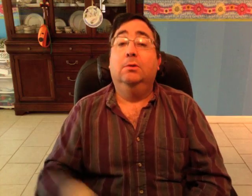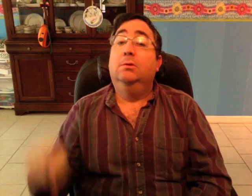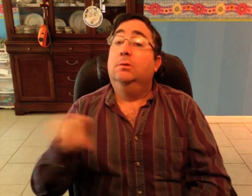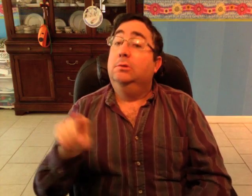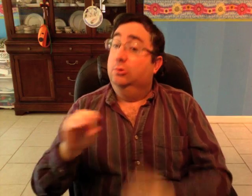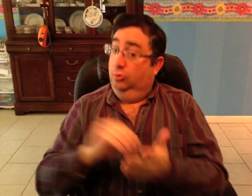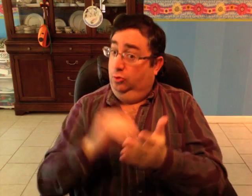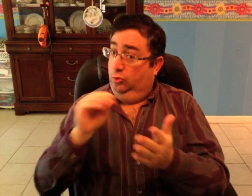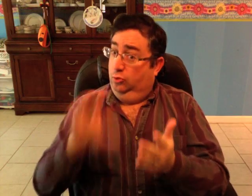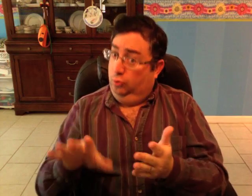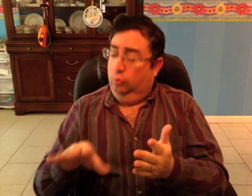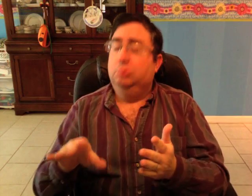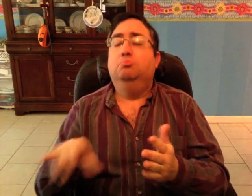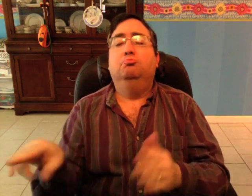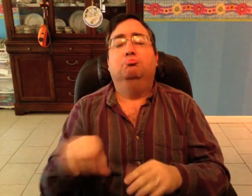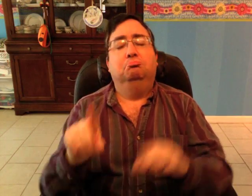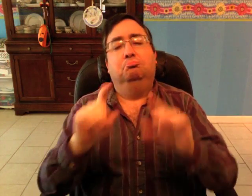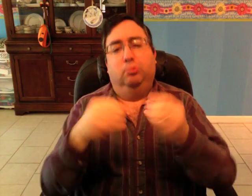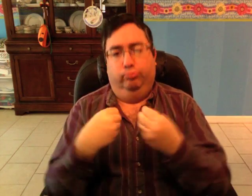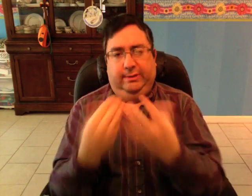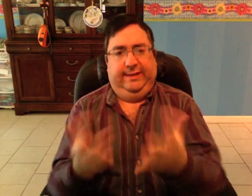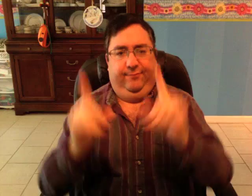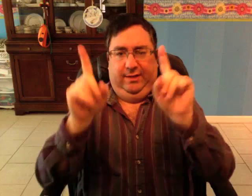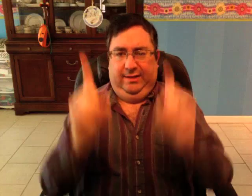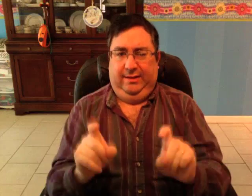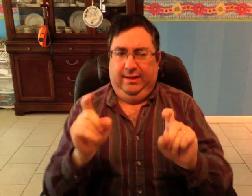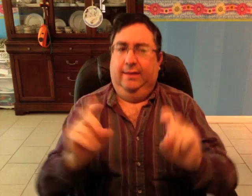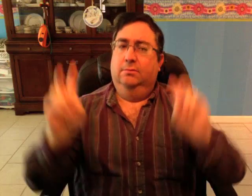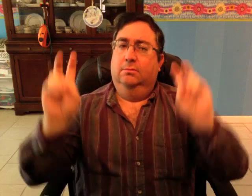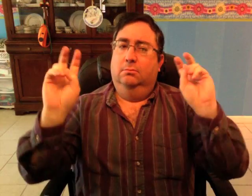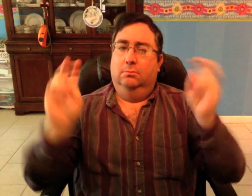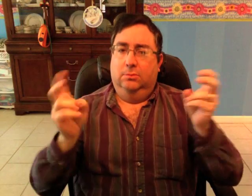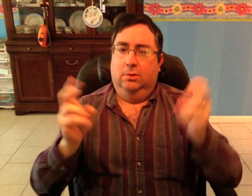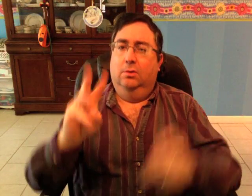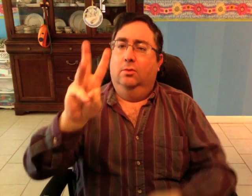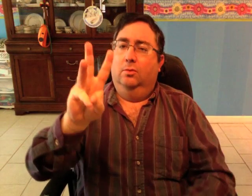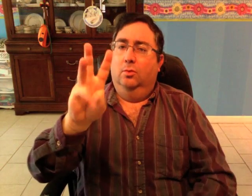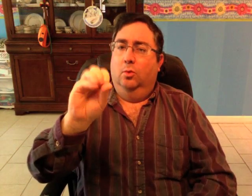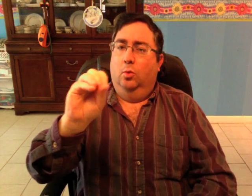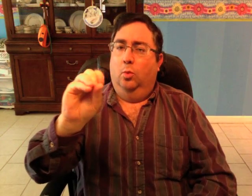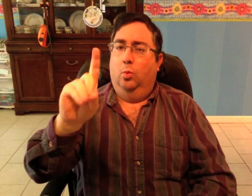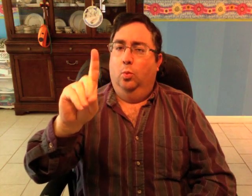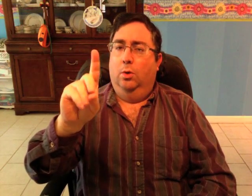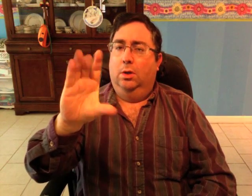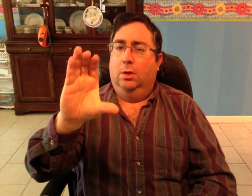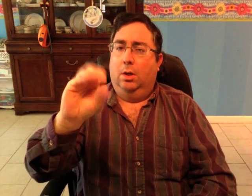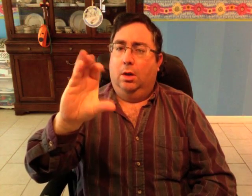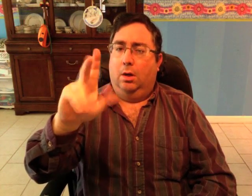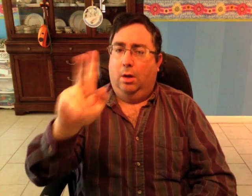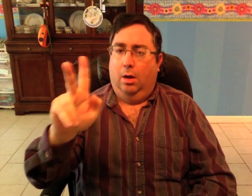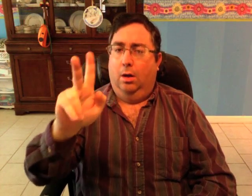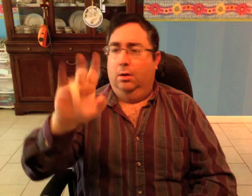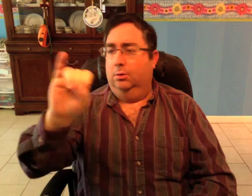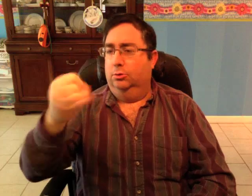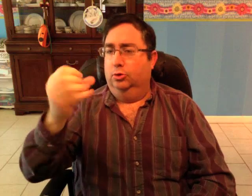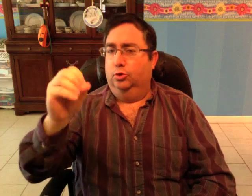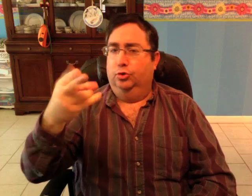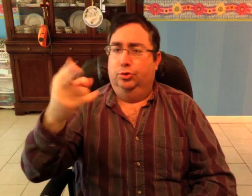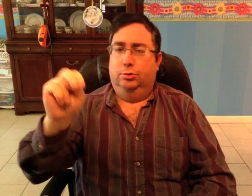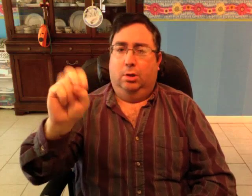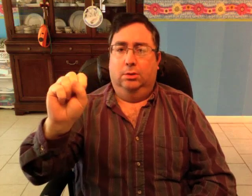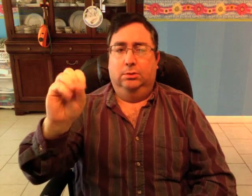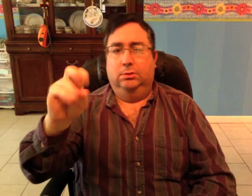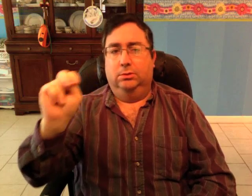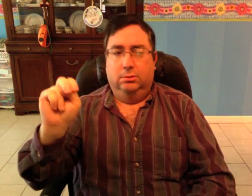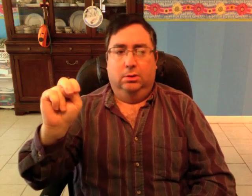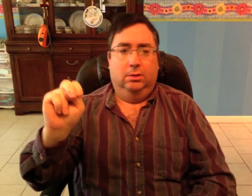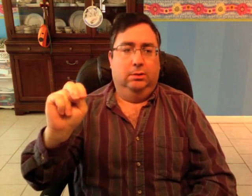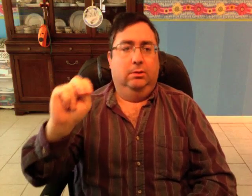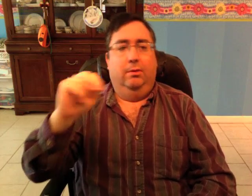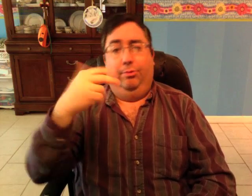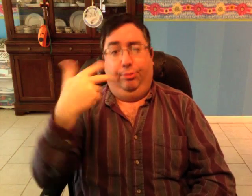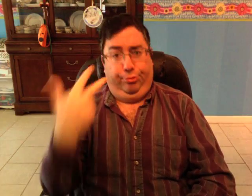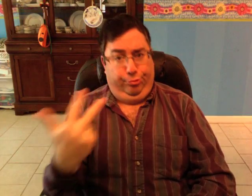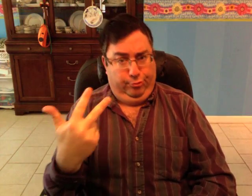The students were given the "Woodcock-Johnson III